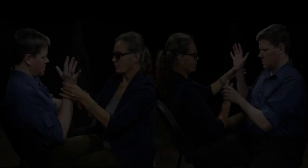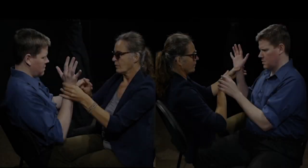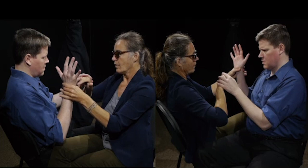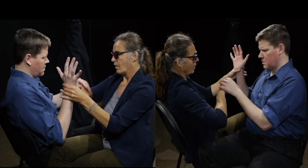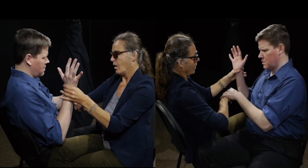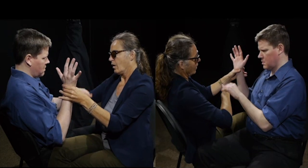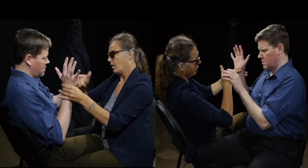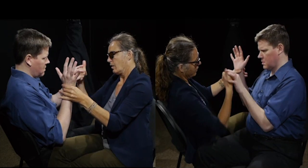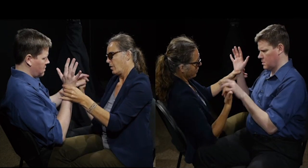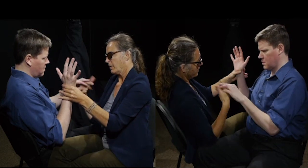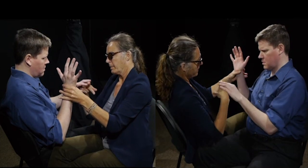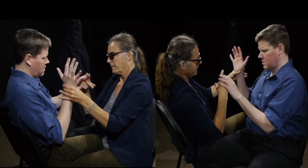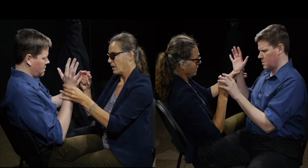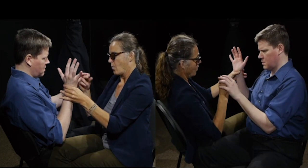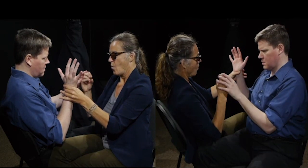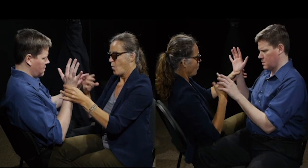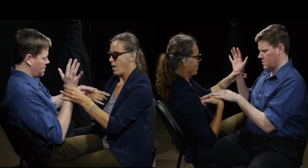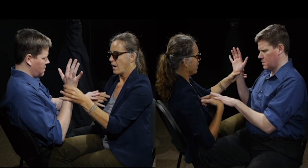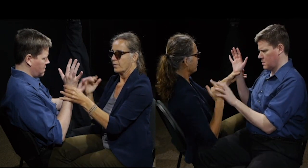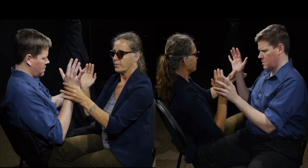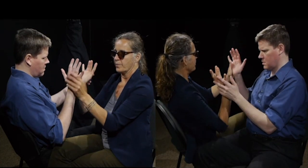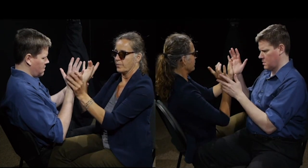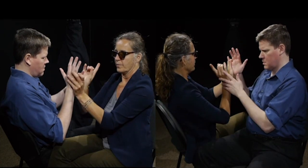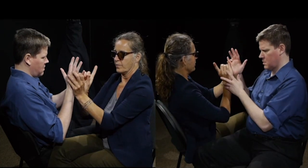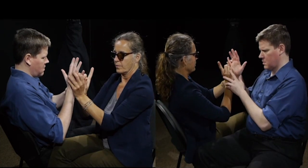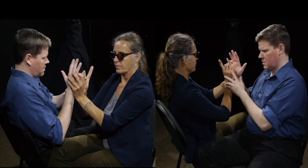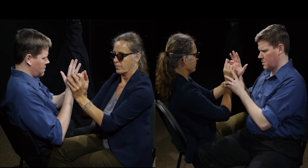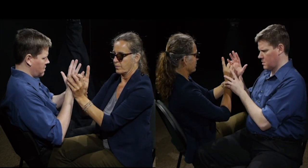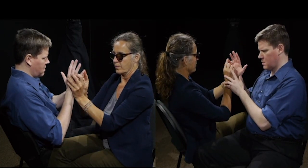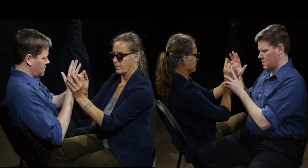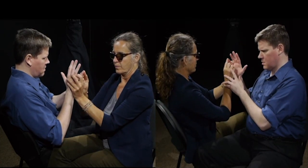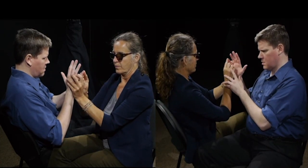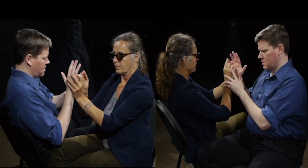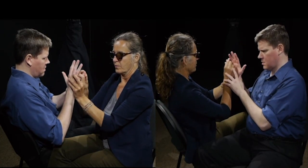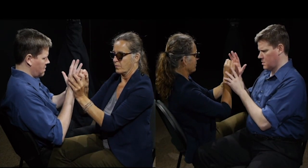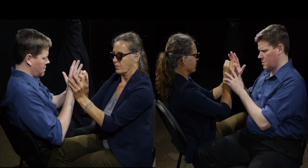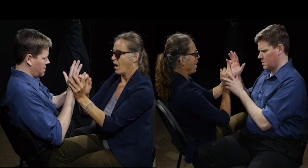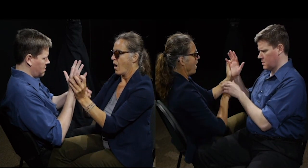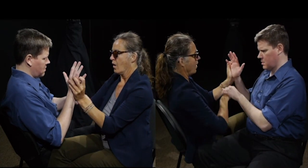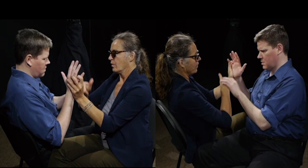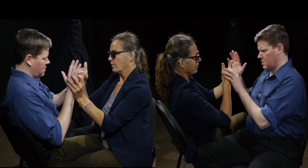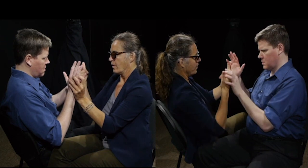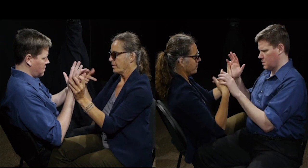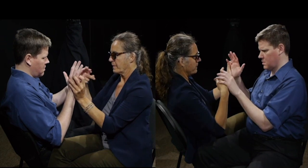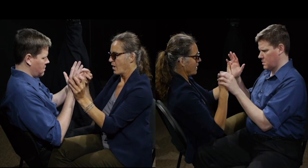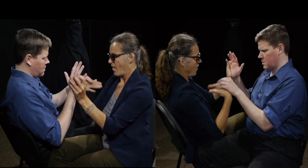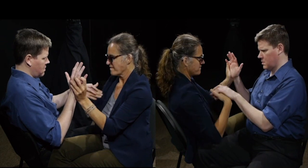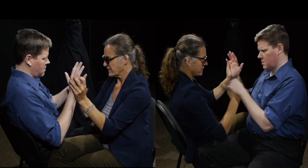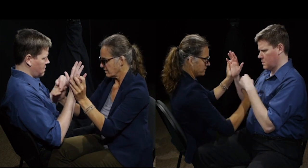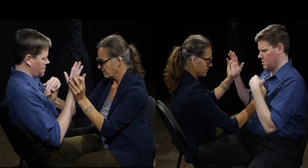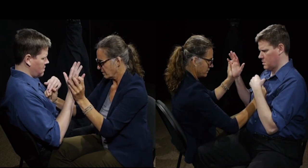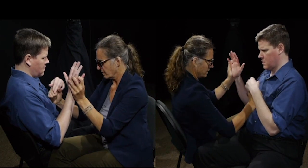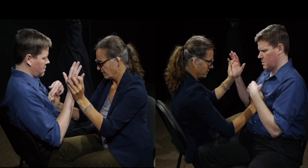There are POs within POs, so if I have this PO up here, and I touch one of these fingers, it becomes a separate PO.